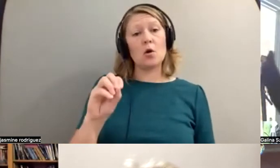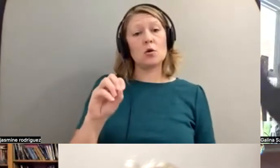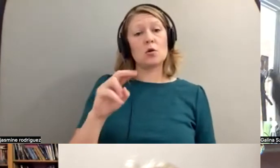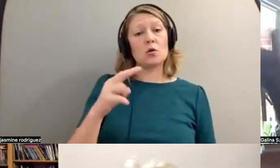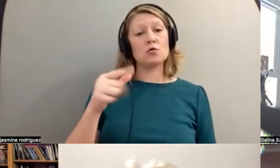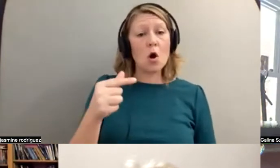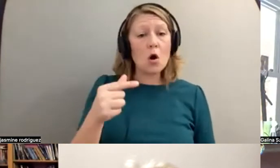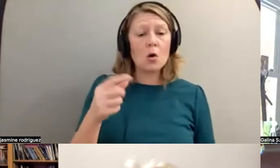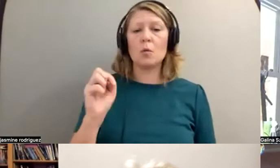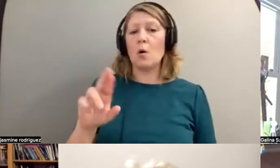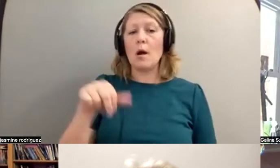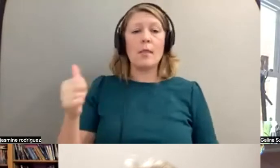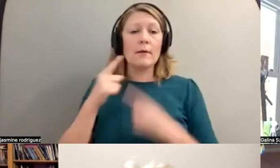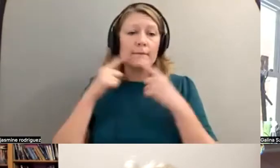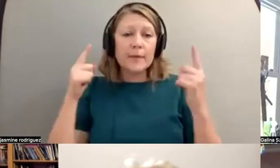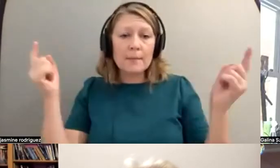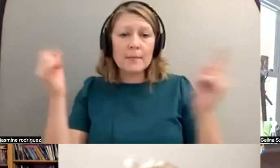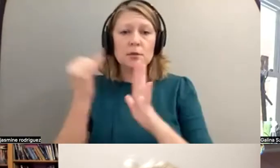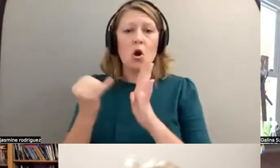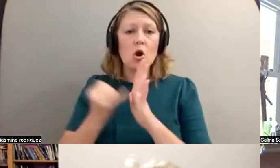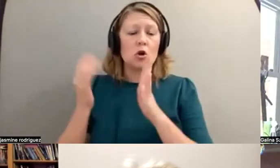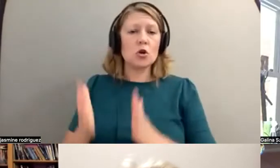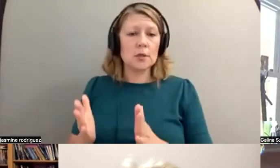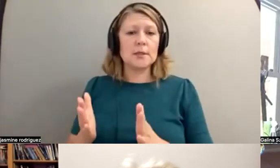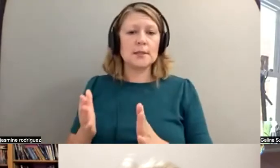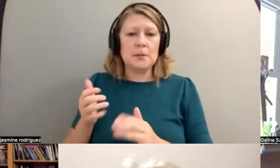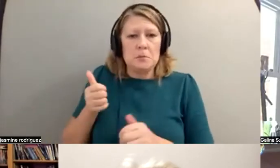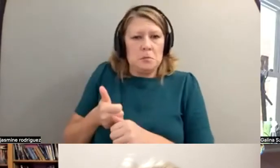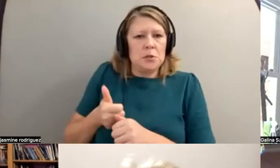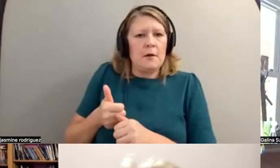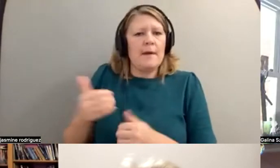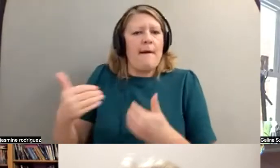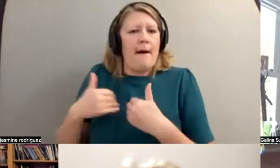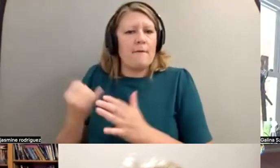you cannot understand art! And, and I understand, with the time,